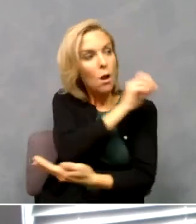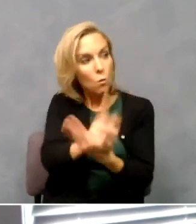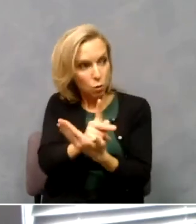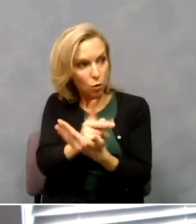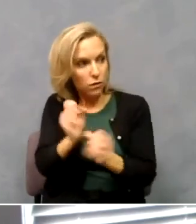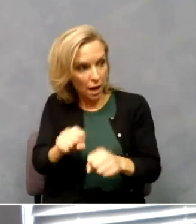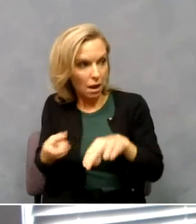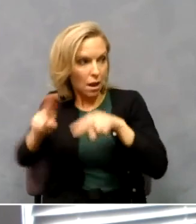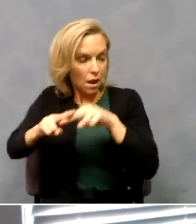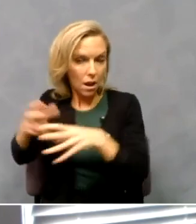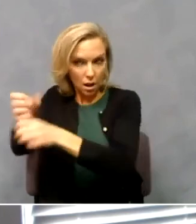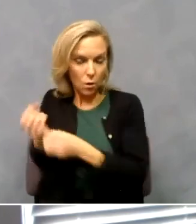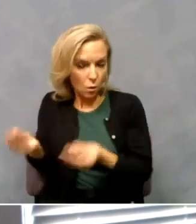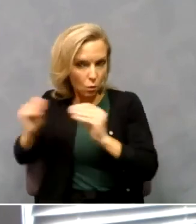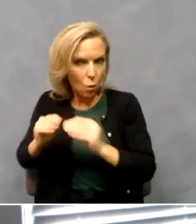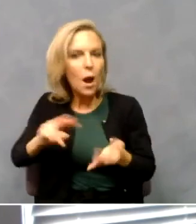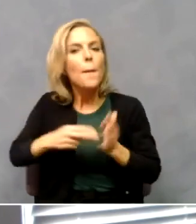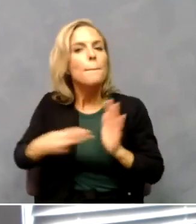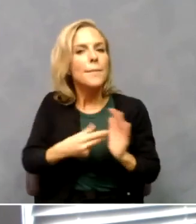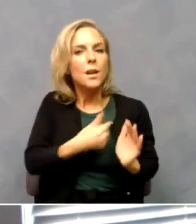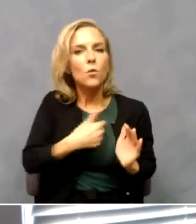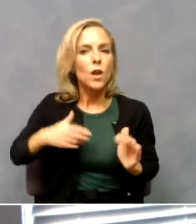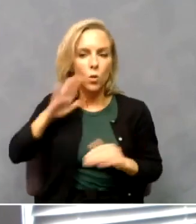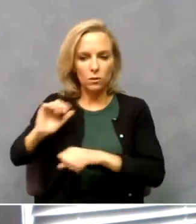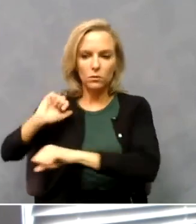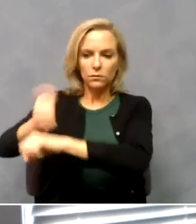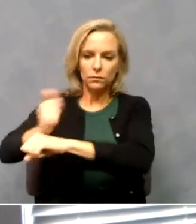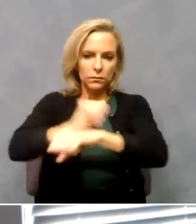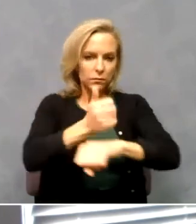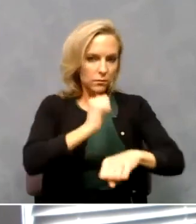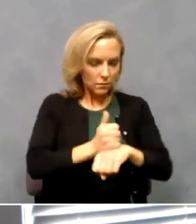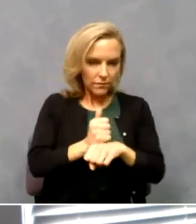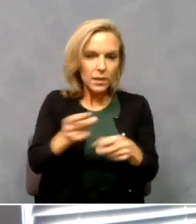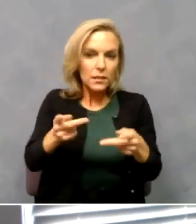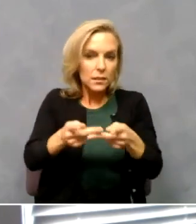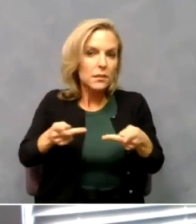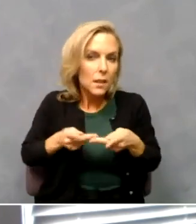vaccine administration sites on boarded and ready and be able to deploy them